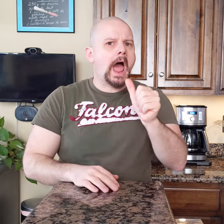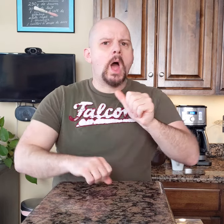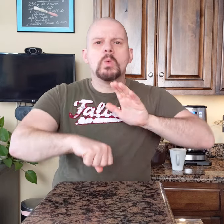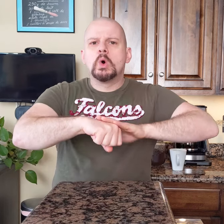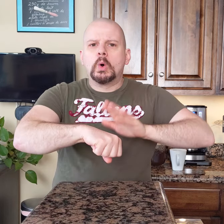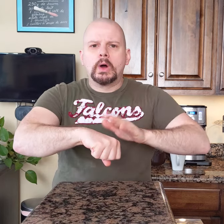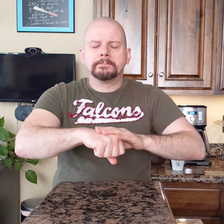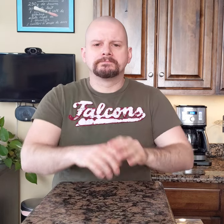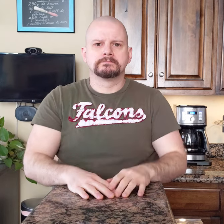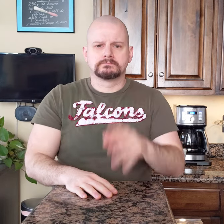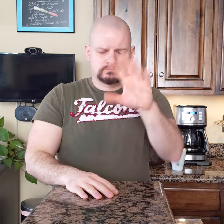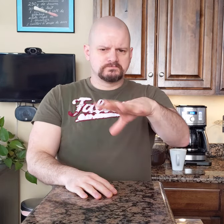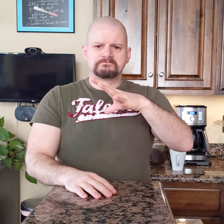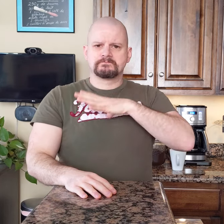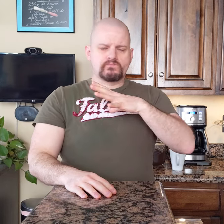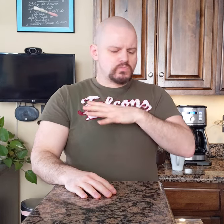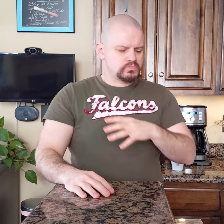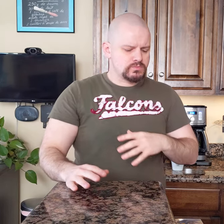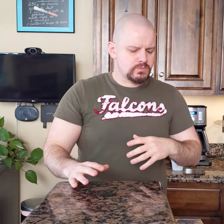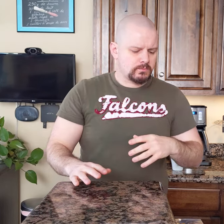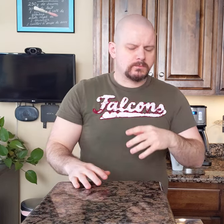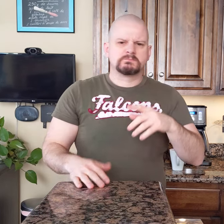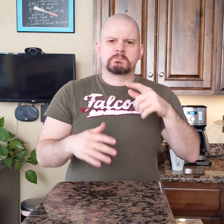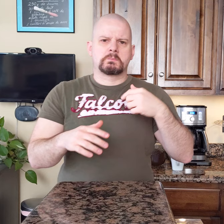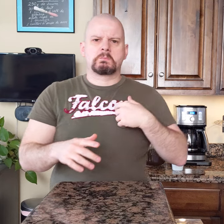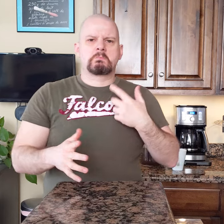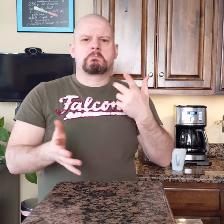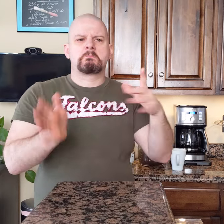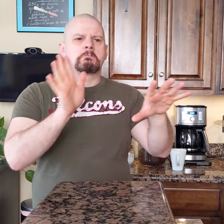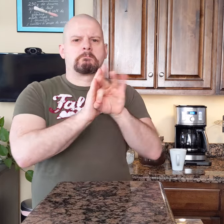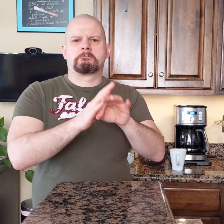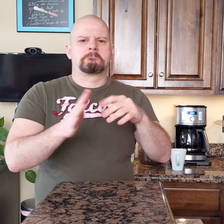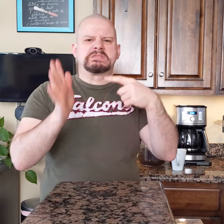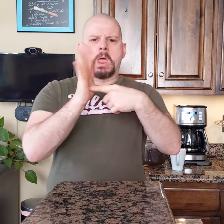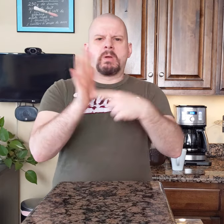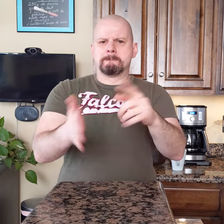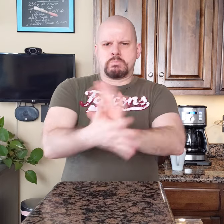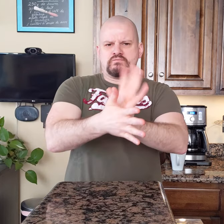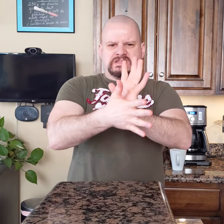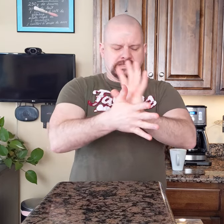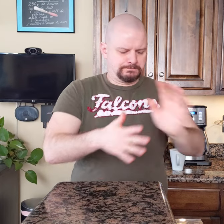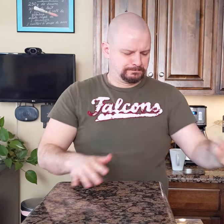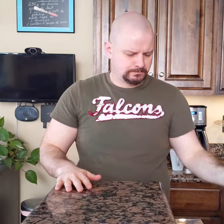They did not include that in the warnings. Let me pick some movies as an example.